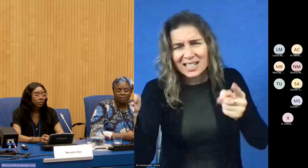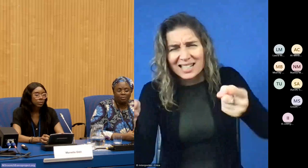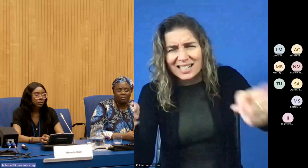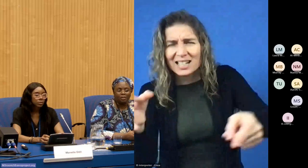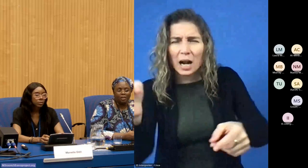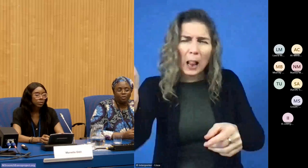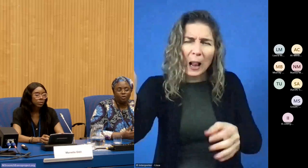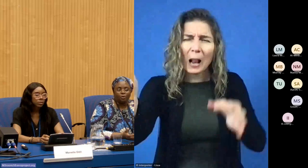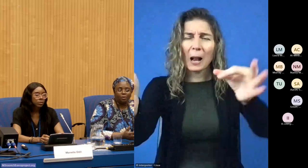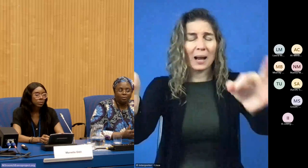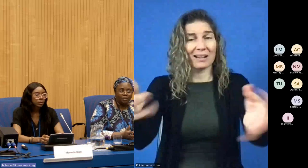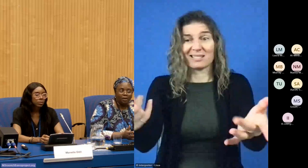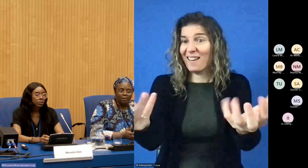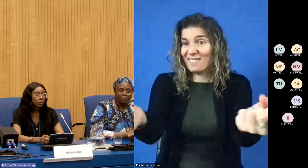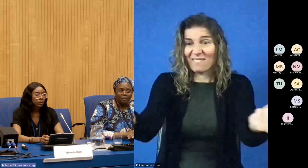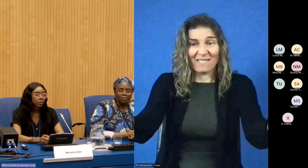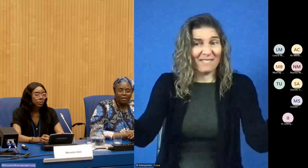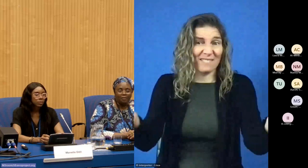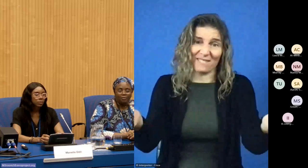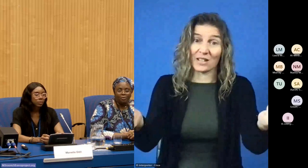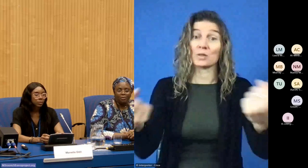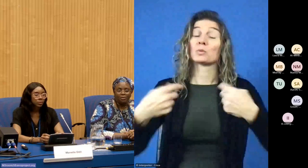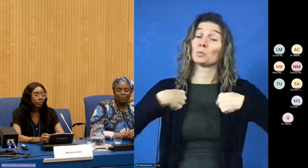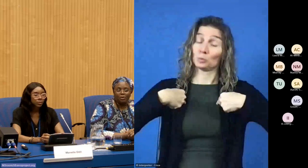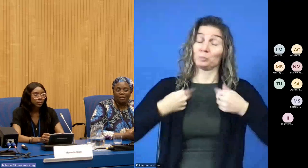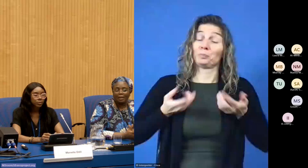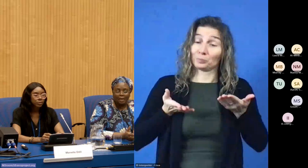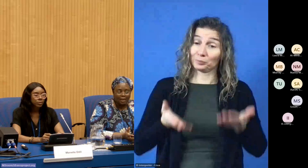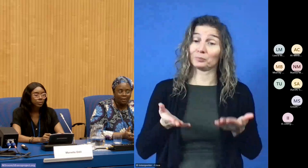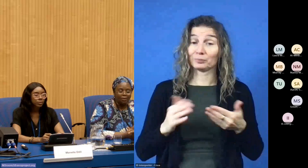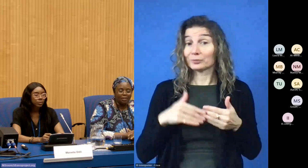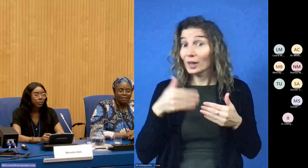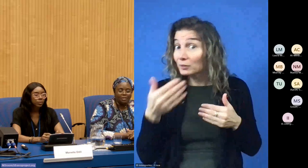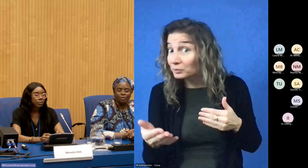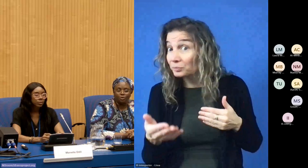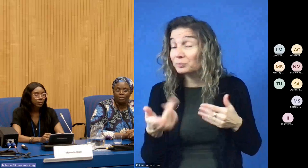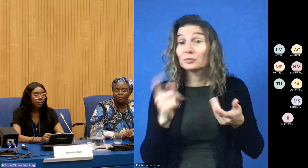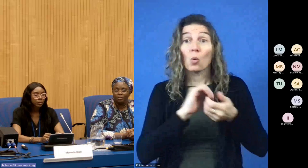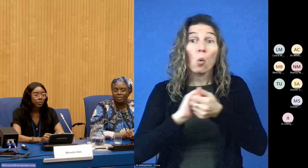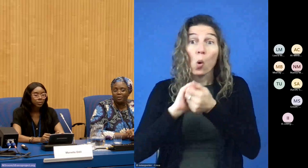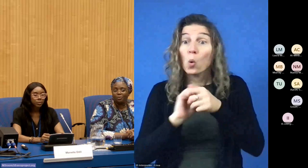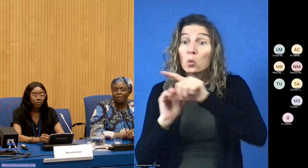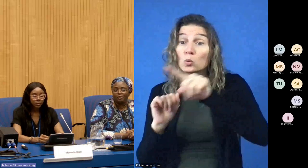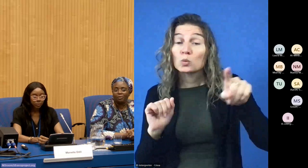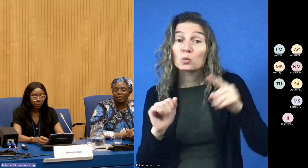available. So we are available afterwards for any organisations who are interested in working with